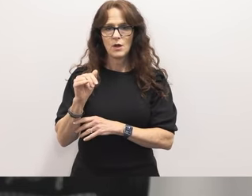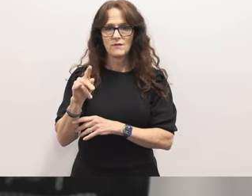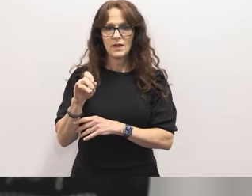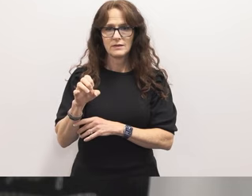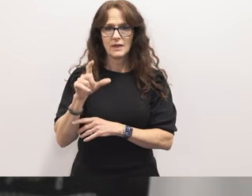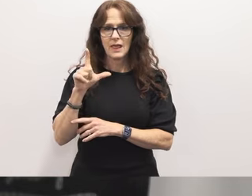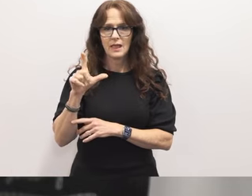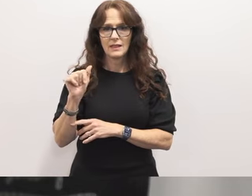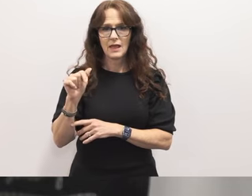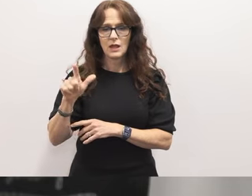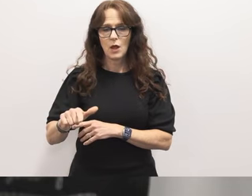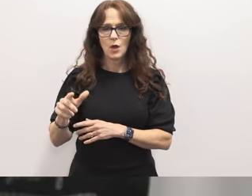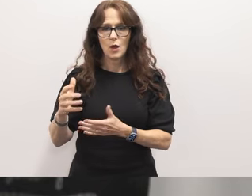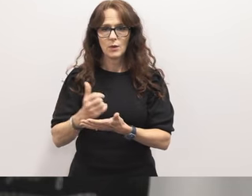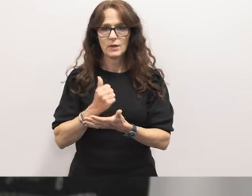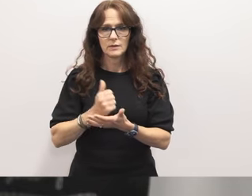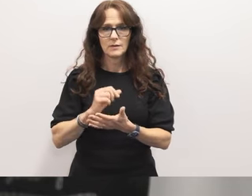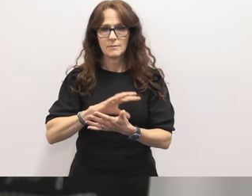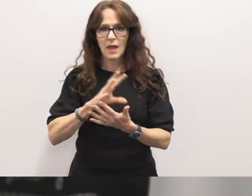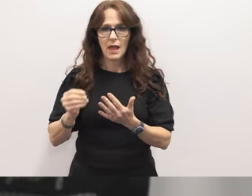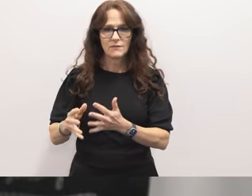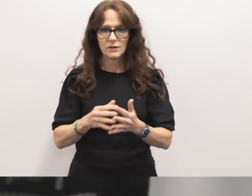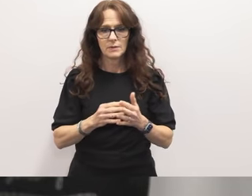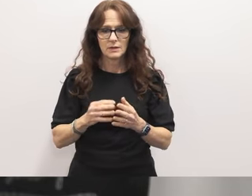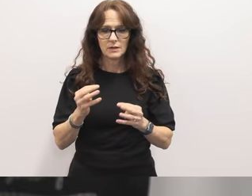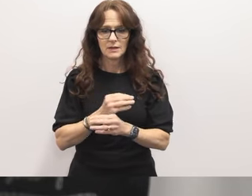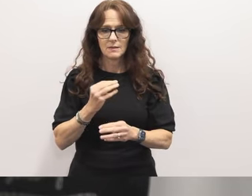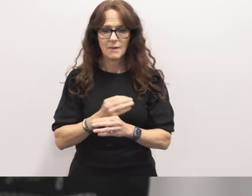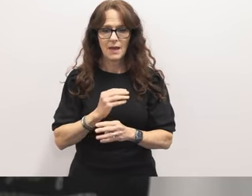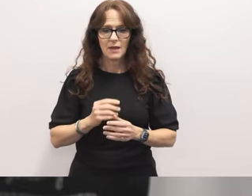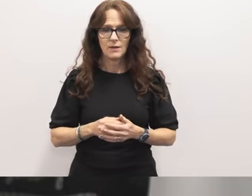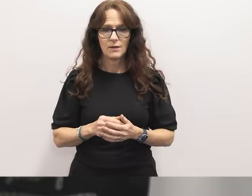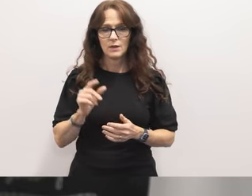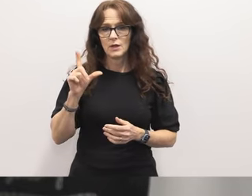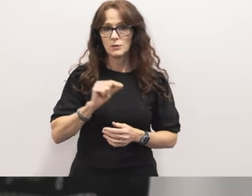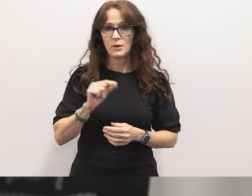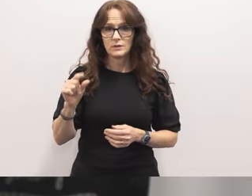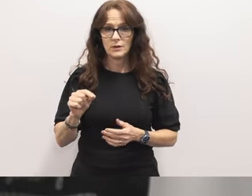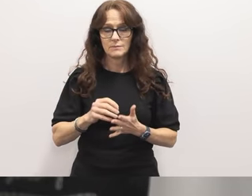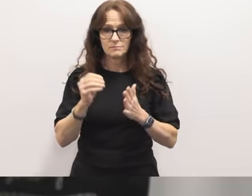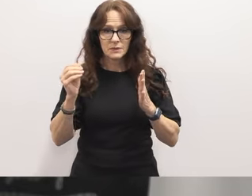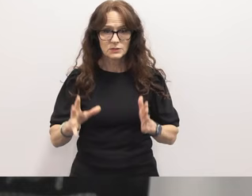low income African American students in math. And then in 2020, my students who are Latino